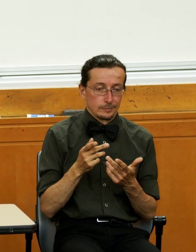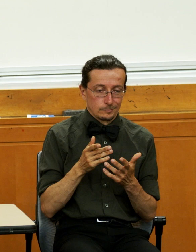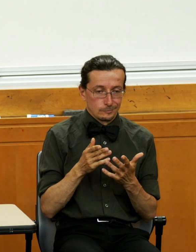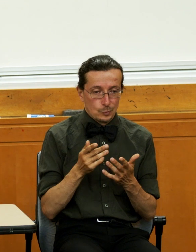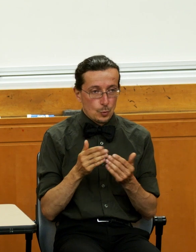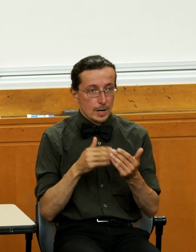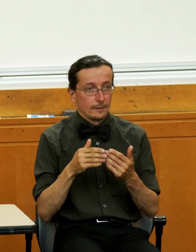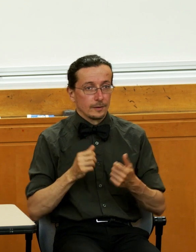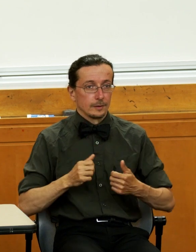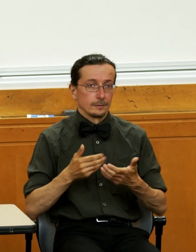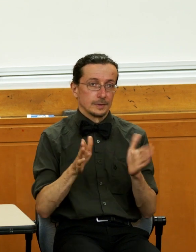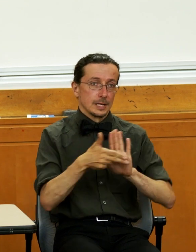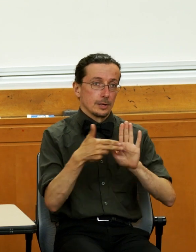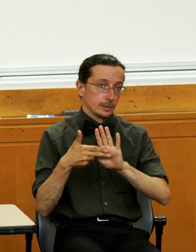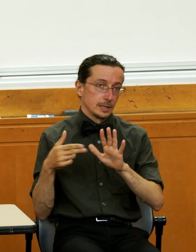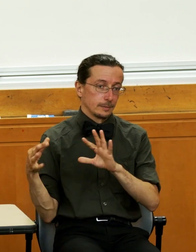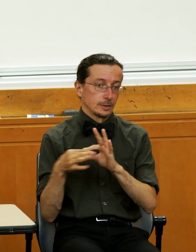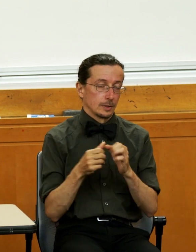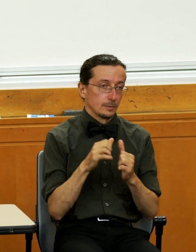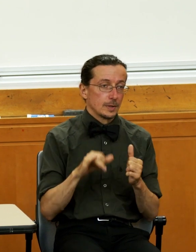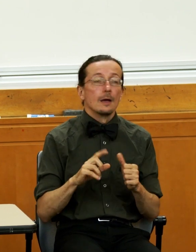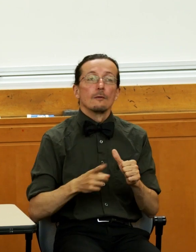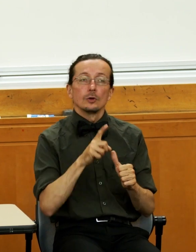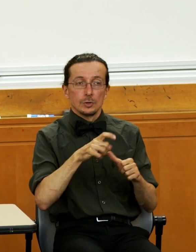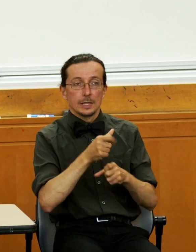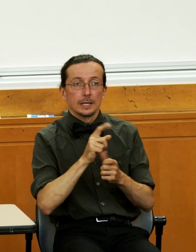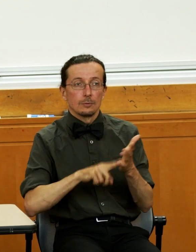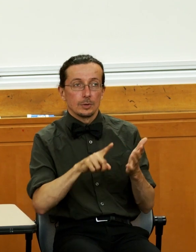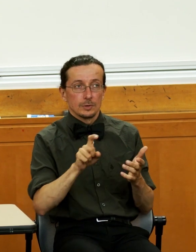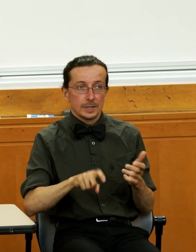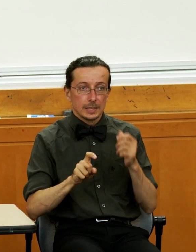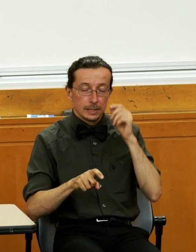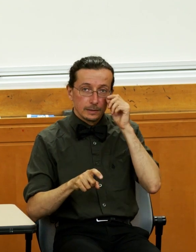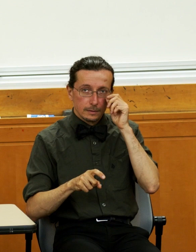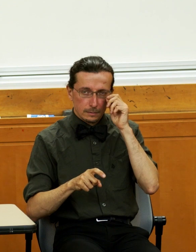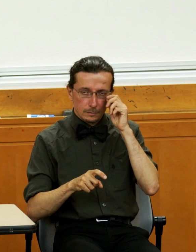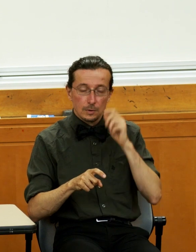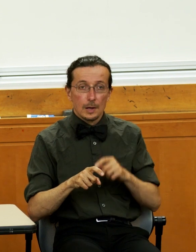as we go through it, because you first want to be able to get what you need in order to thrive.